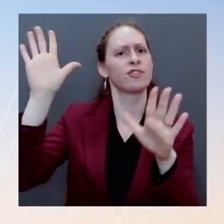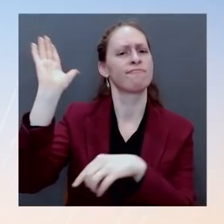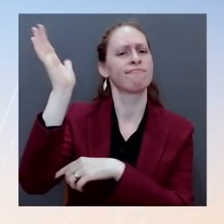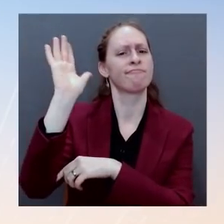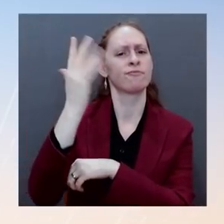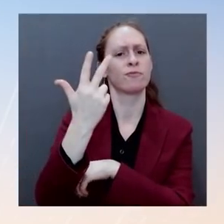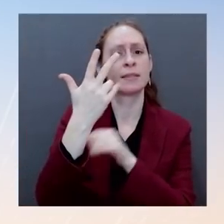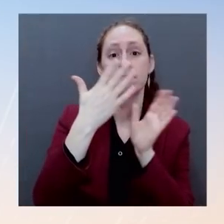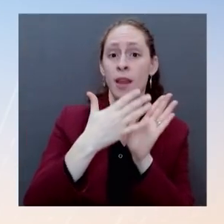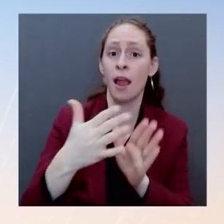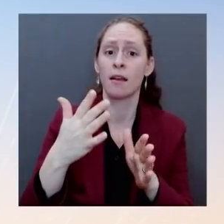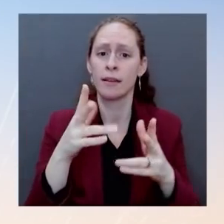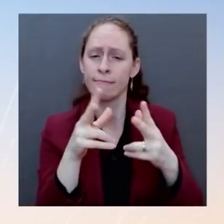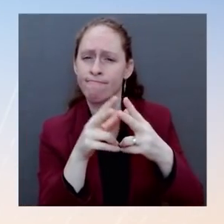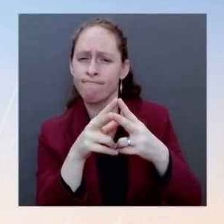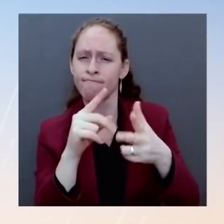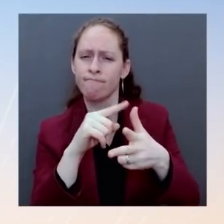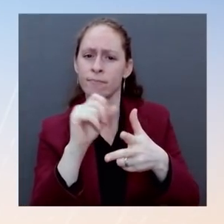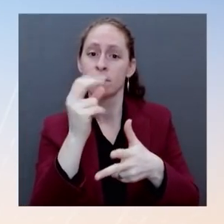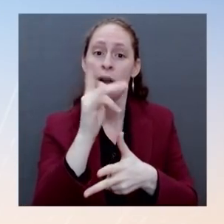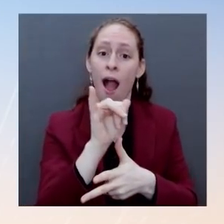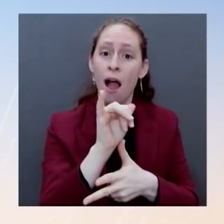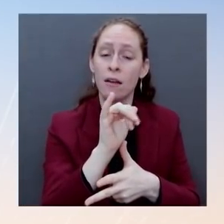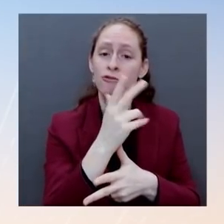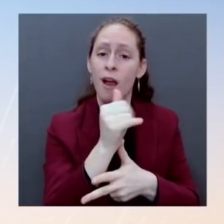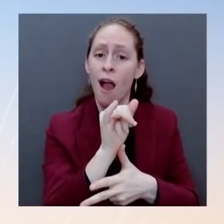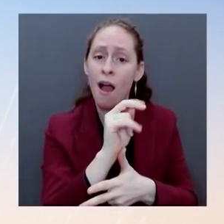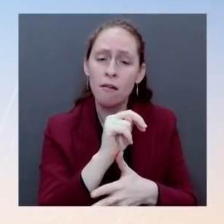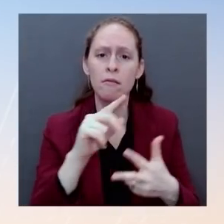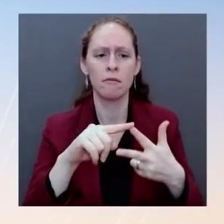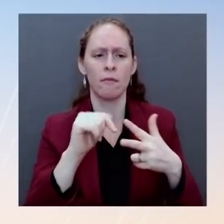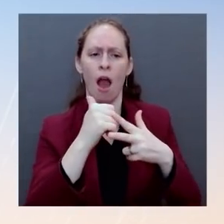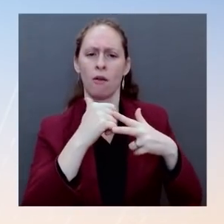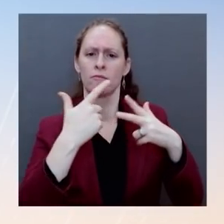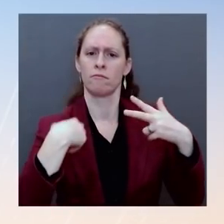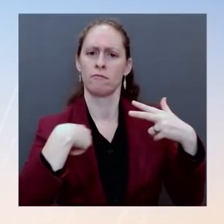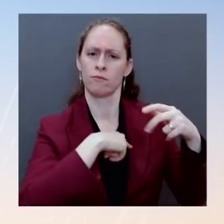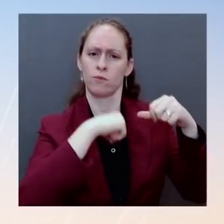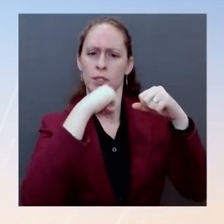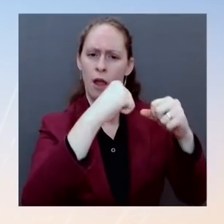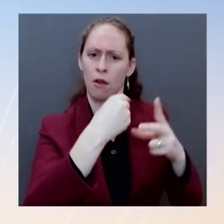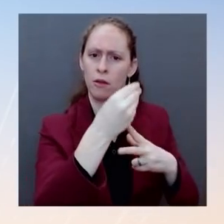and trying to actually reduce directly some of the most significant costs that Americans' families face.